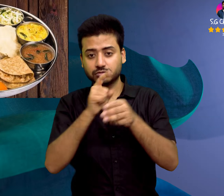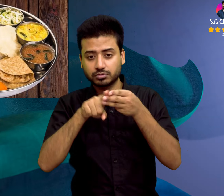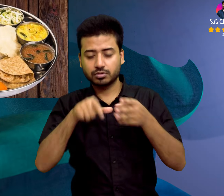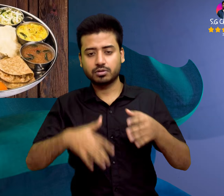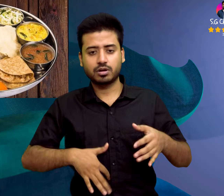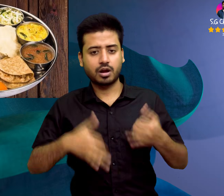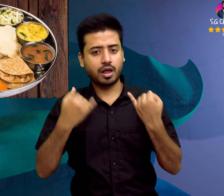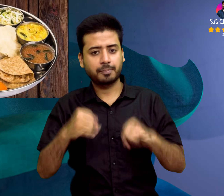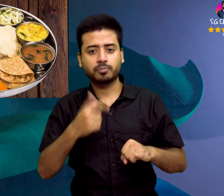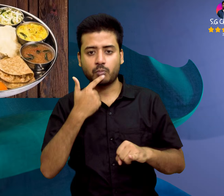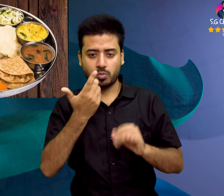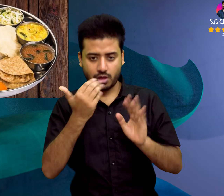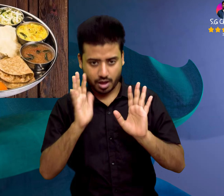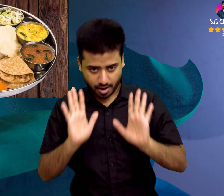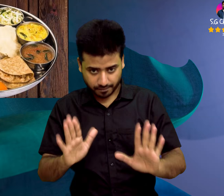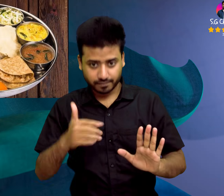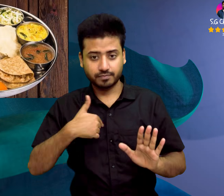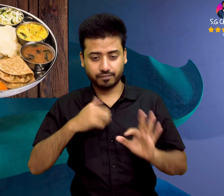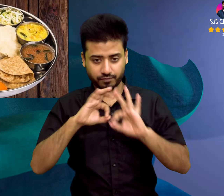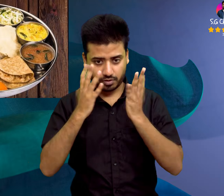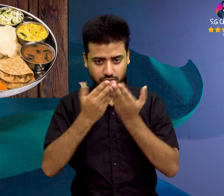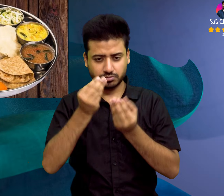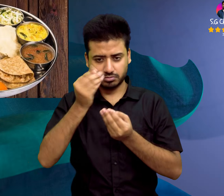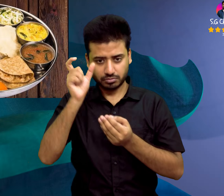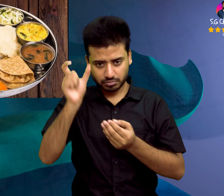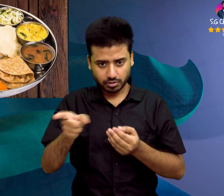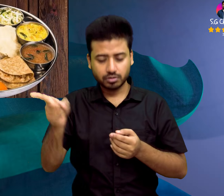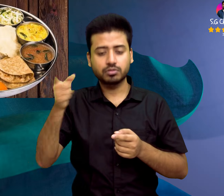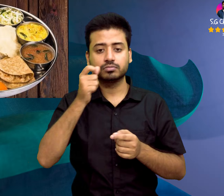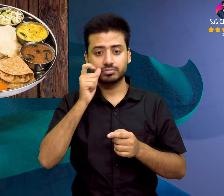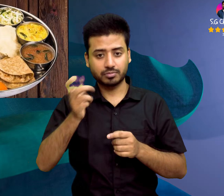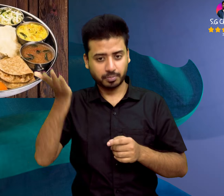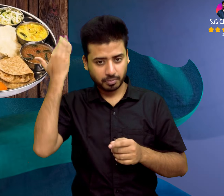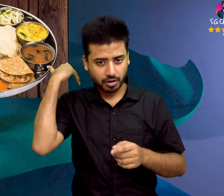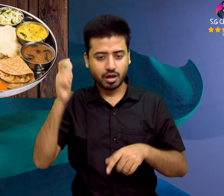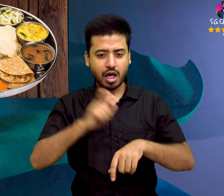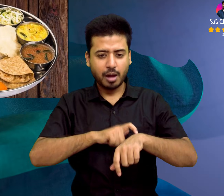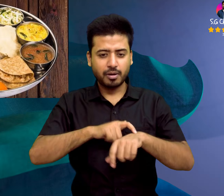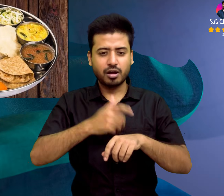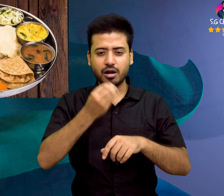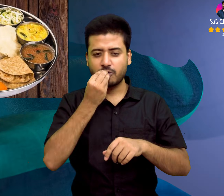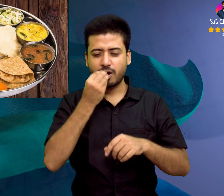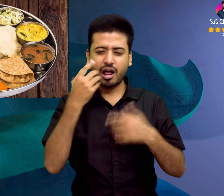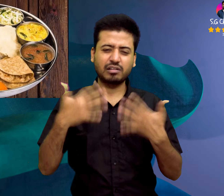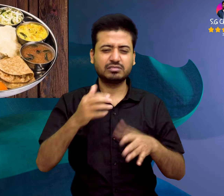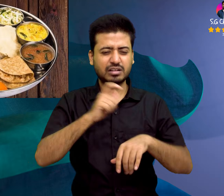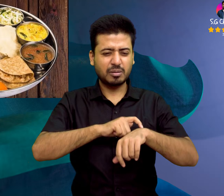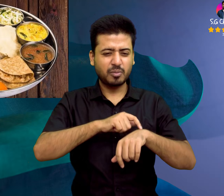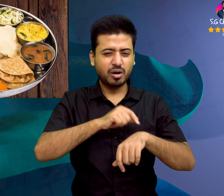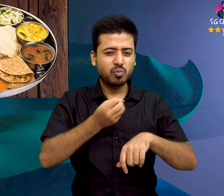with simple sugars like those found in fruit jams. The pharmacocinetics of caffeine and sugar coffee.